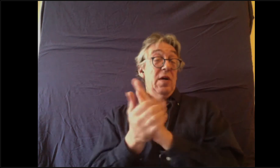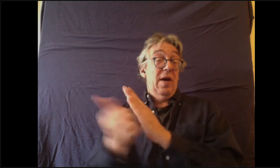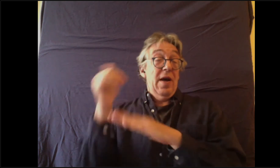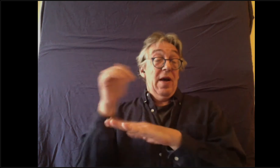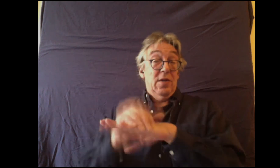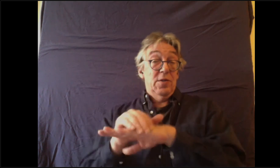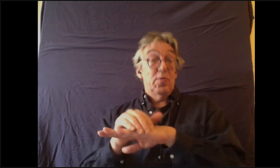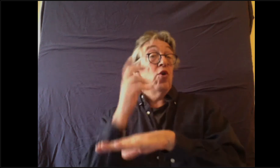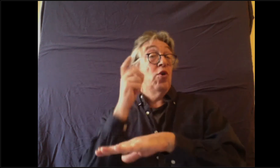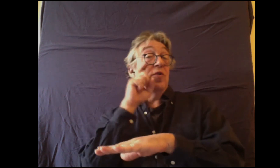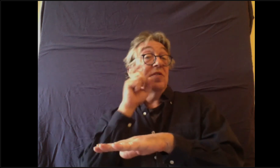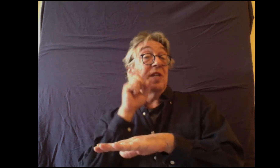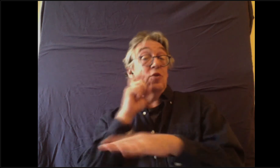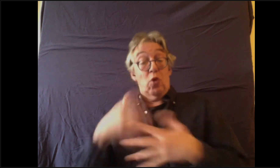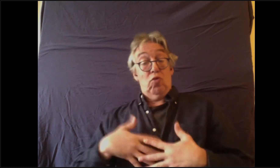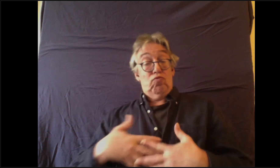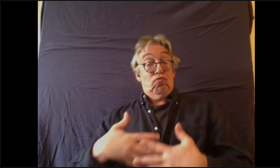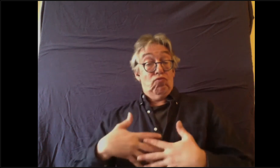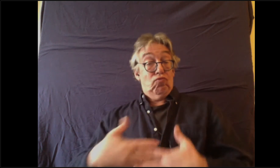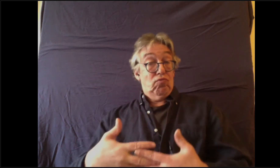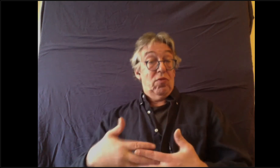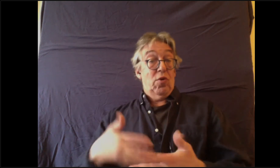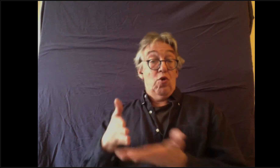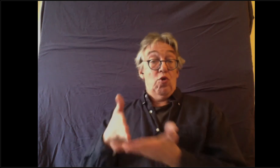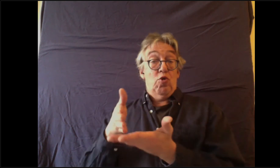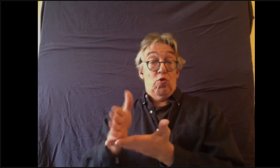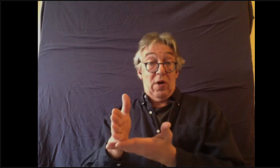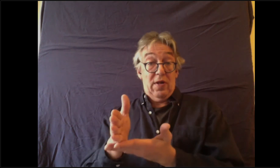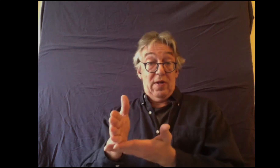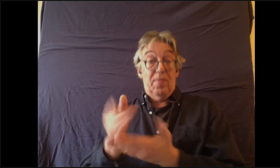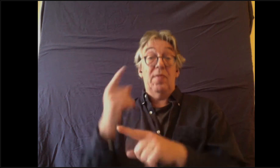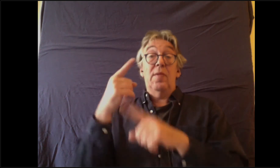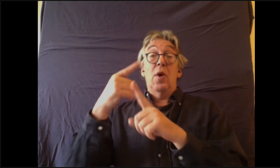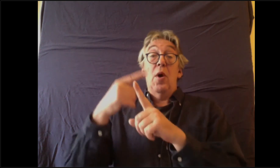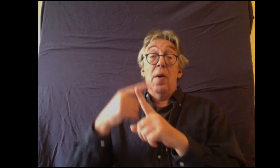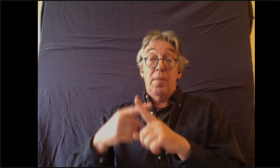for menstrual hygiene management for women and girls with disabilities.